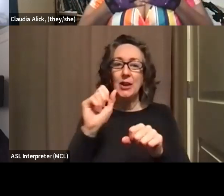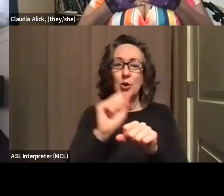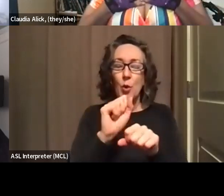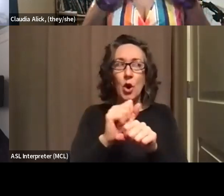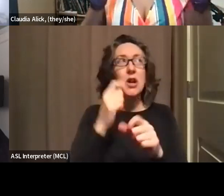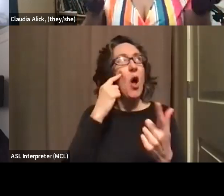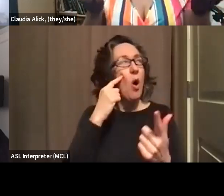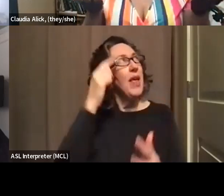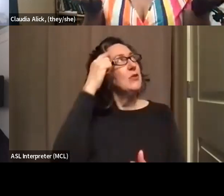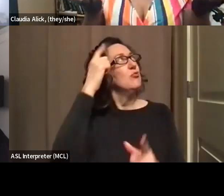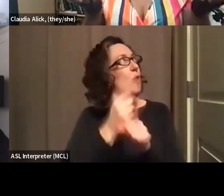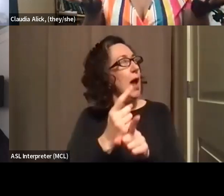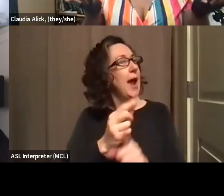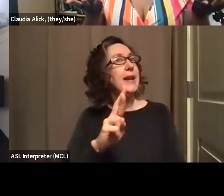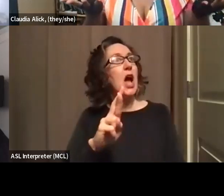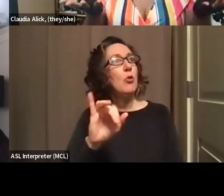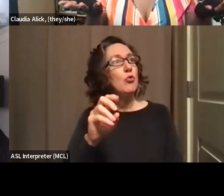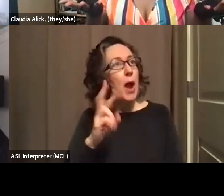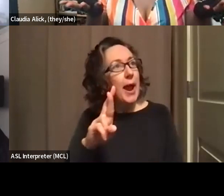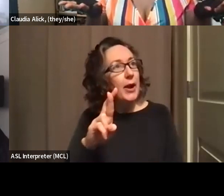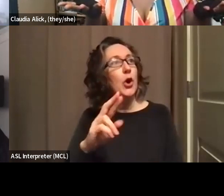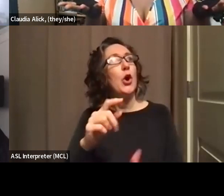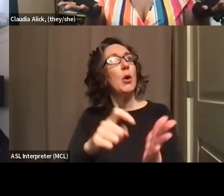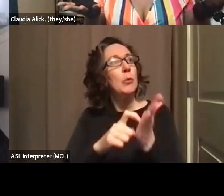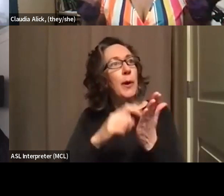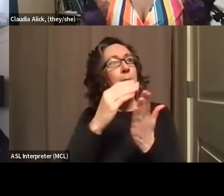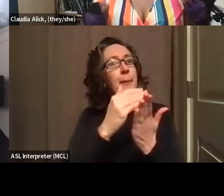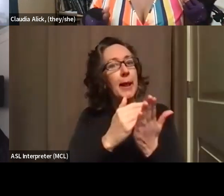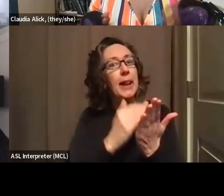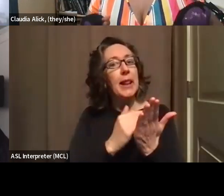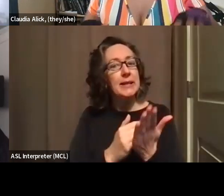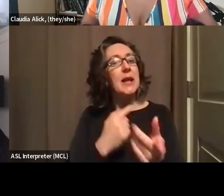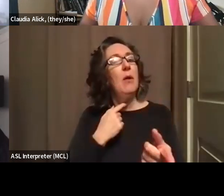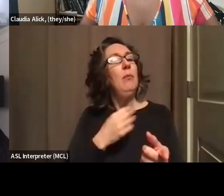and I thought maybe -- Girl, I will hook you up.